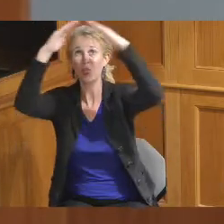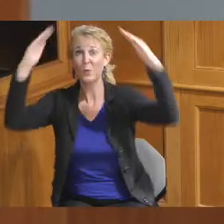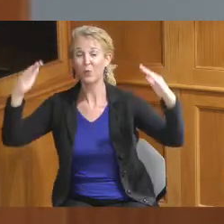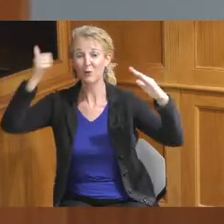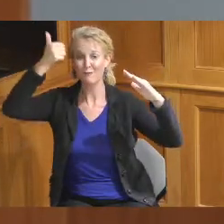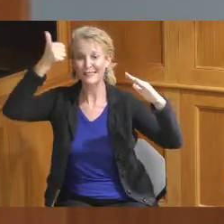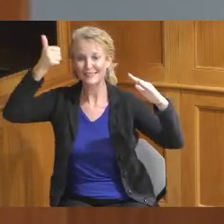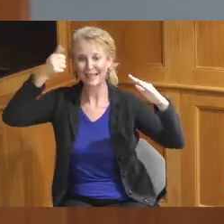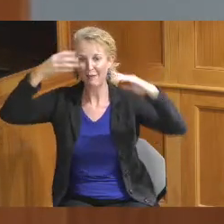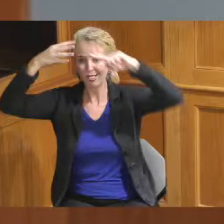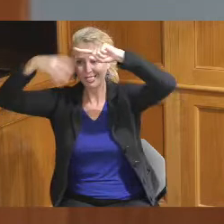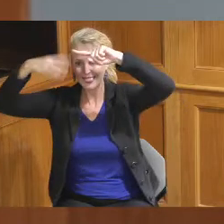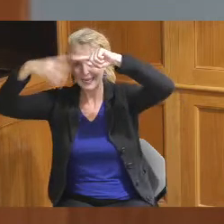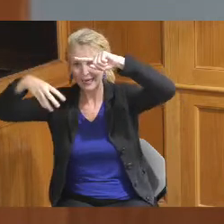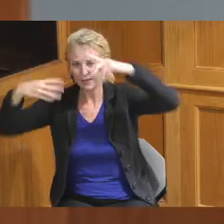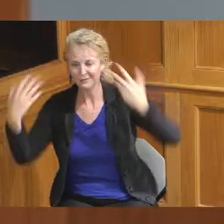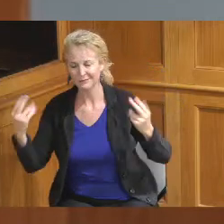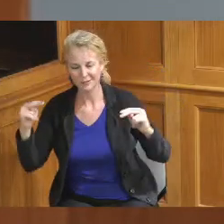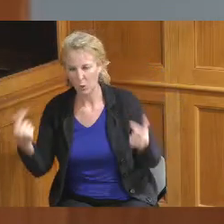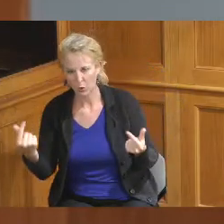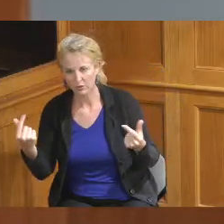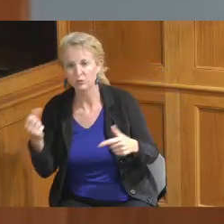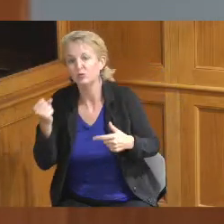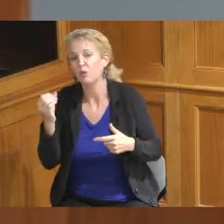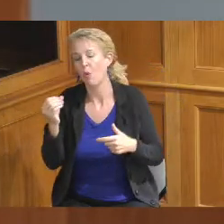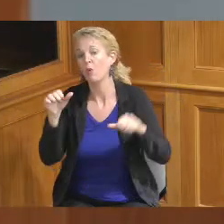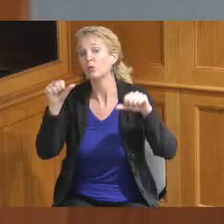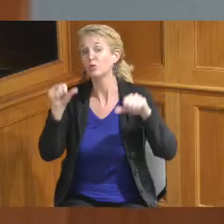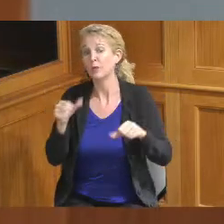then you're not accomplishing what you need so you could actually take some of that money and